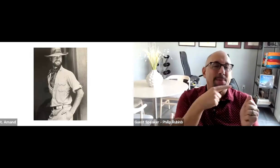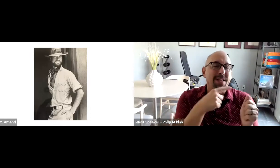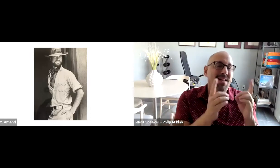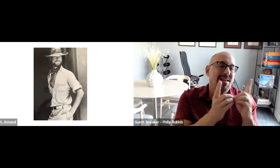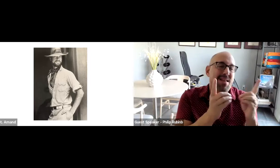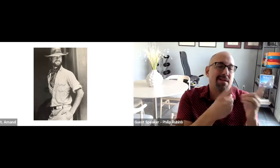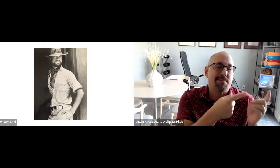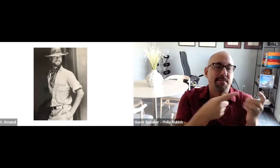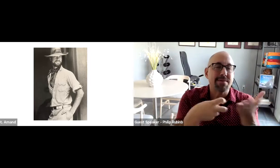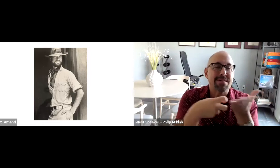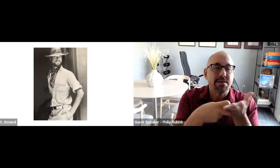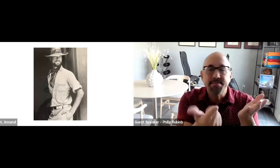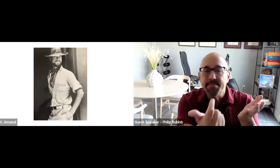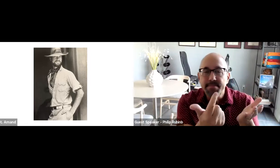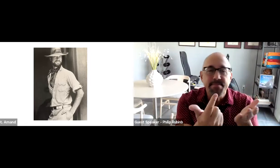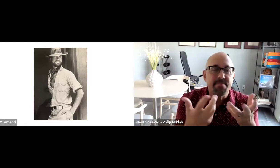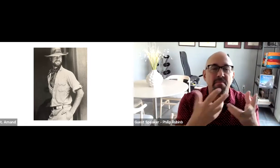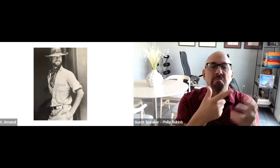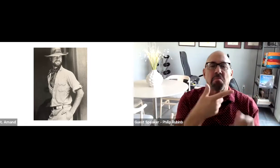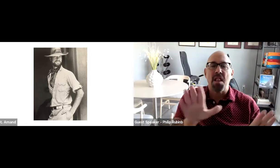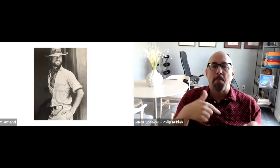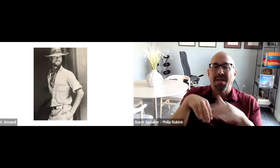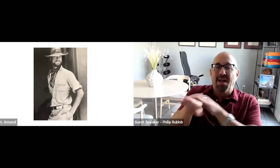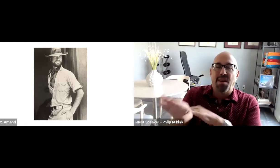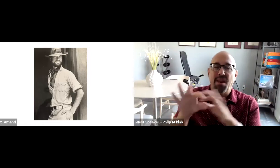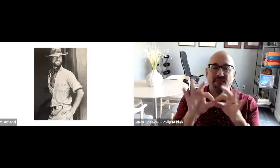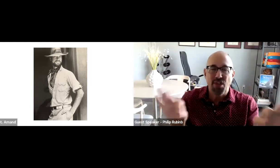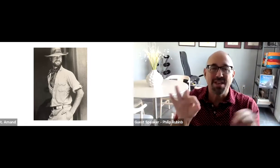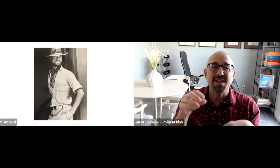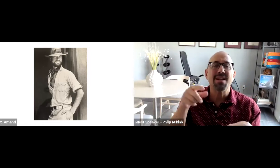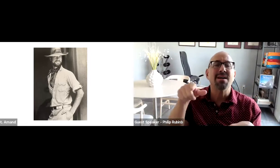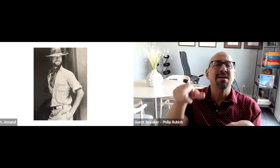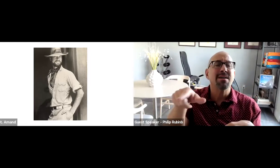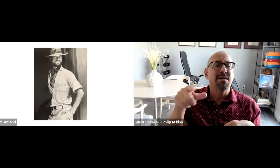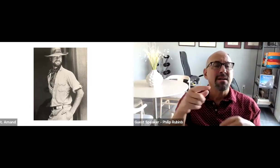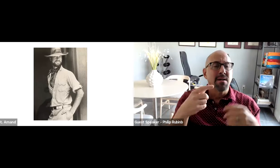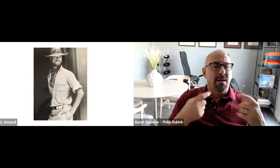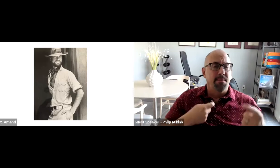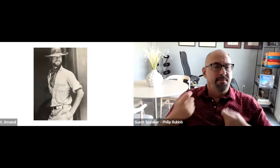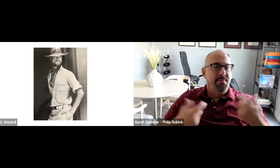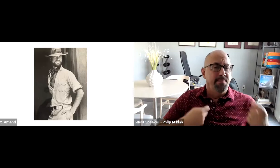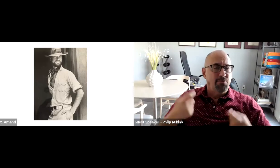And Guy wasn't the host; he was there with his hearing date, taking tickets and working as a bouncer,